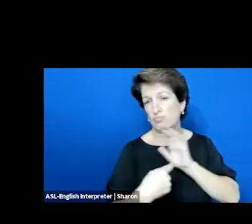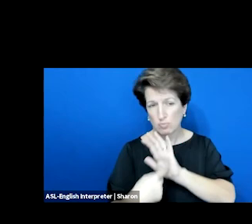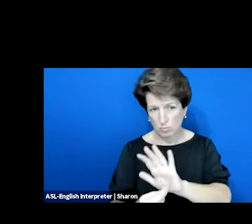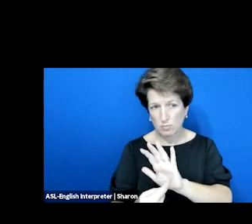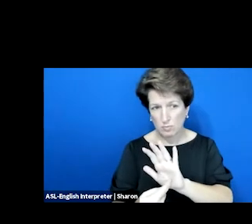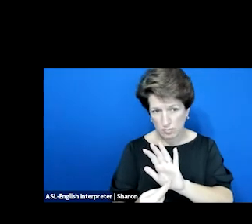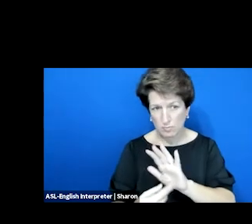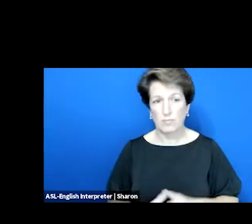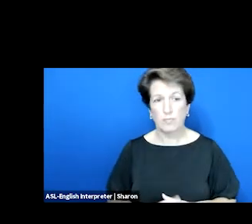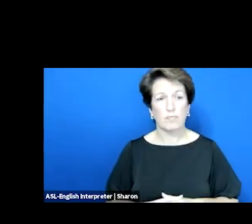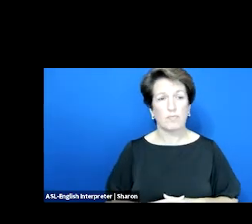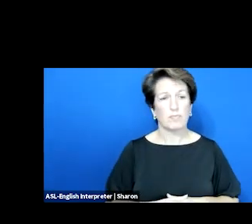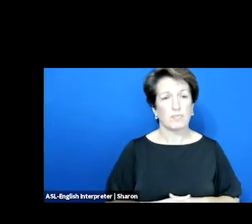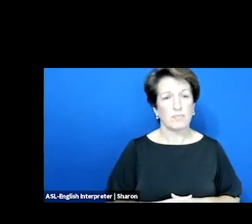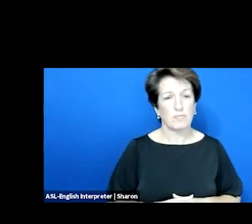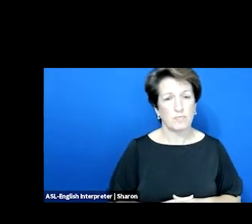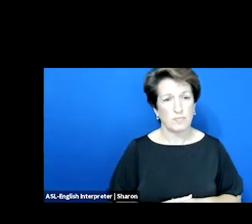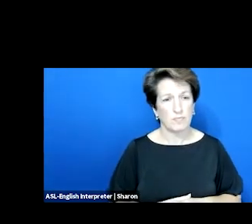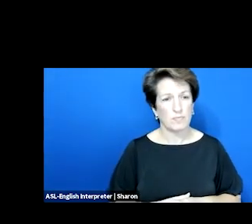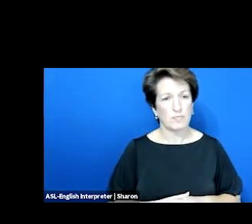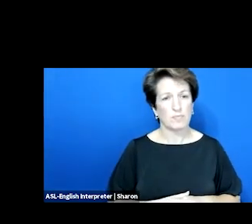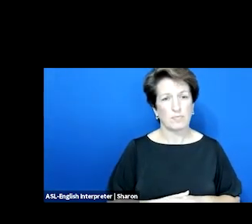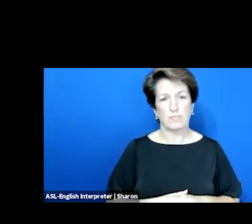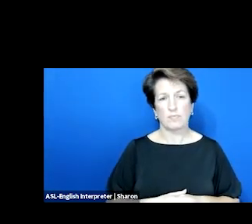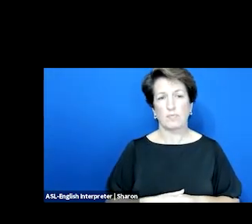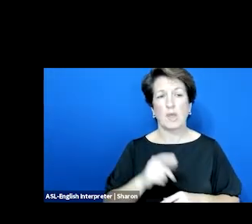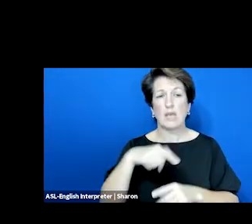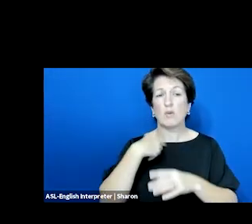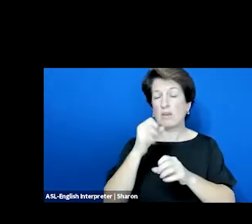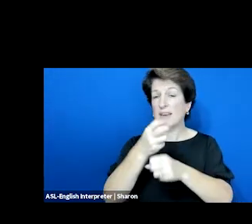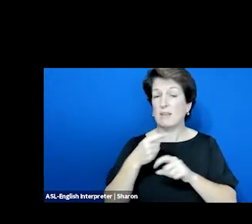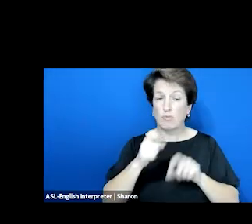electronic version of the PDF vaccine receipt that includes your